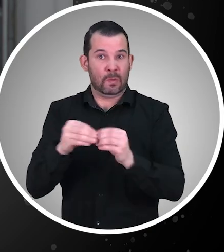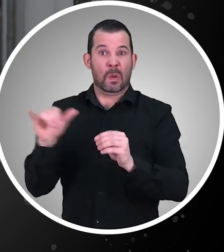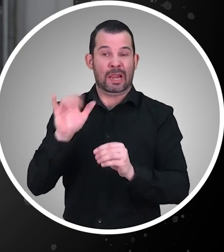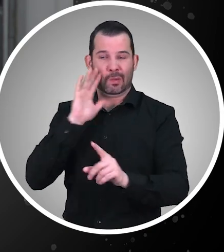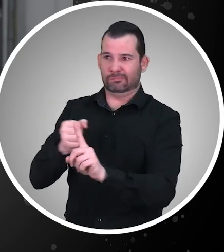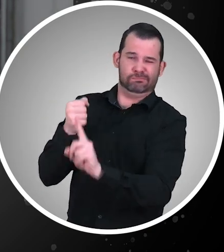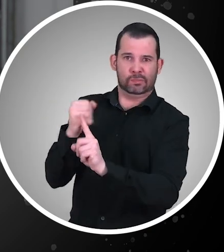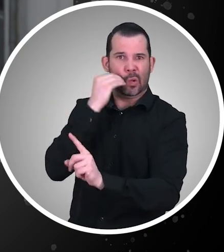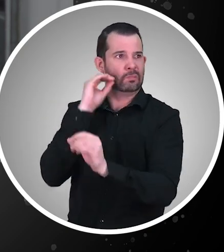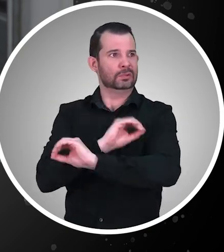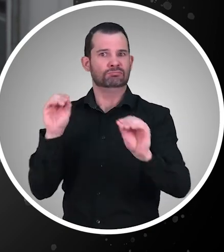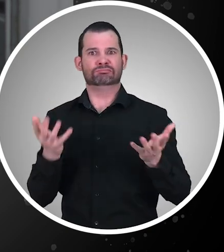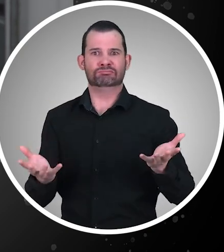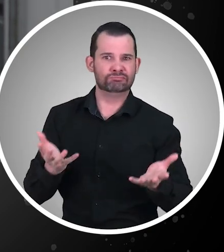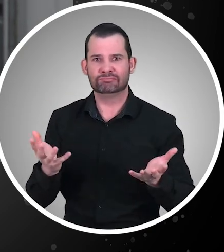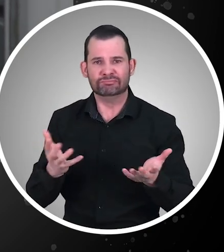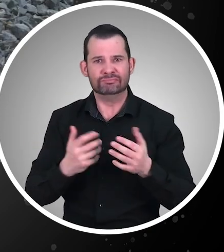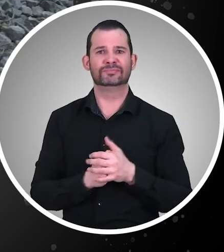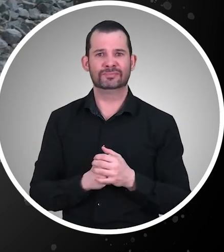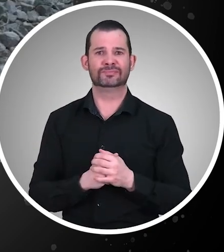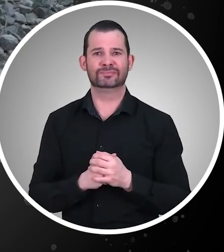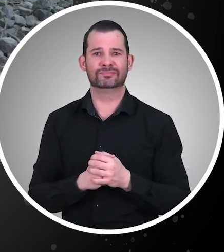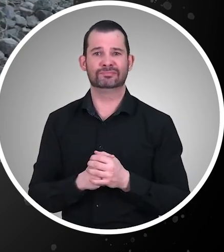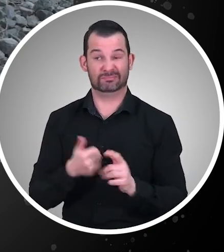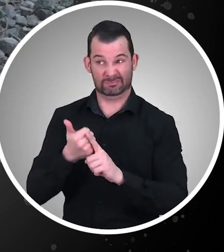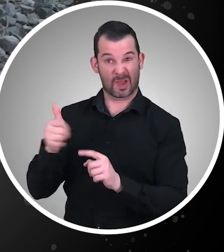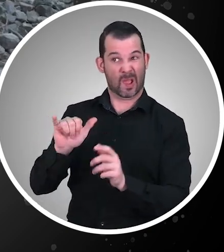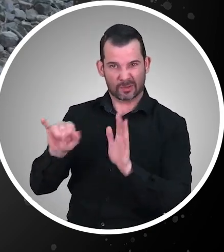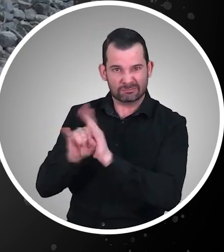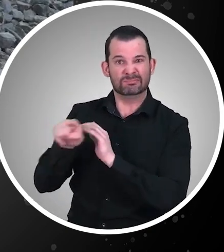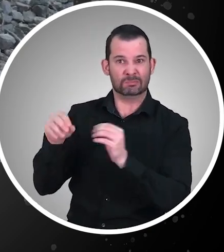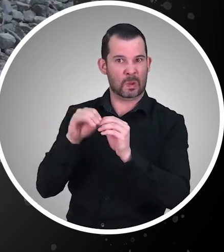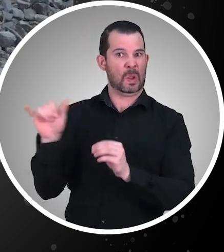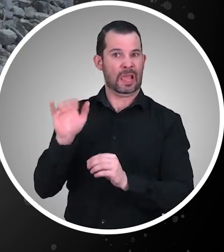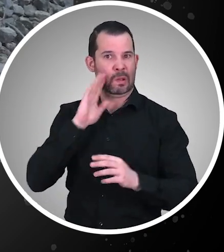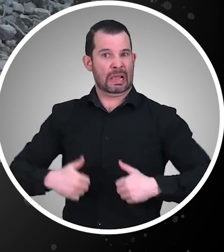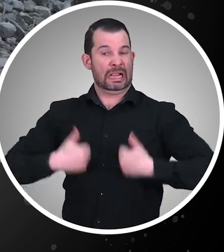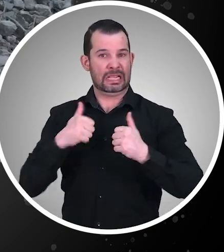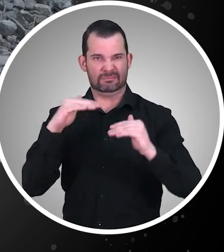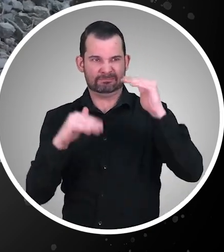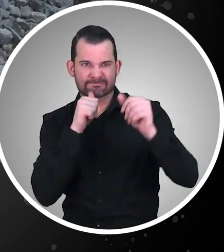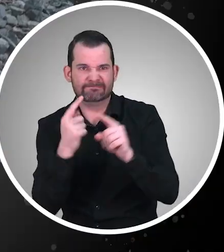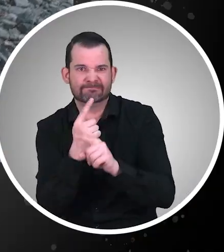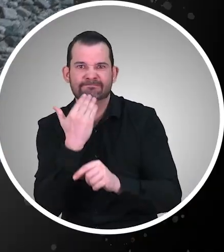more likely to experience homelessness. They were also more likely to live in inadequate housing in need